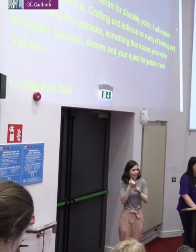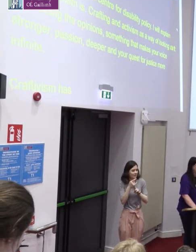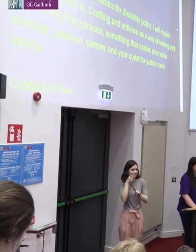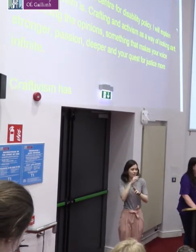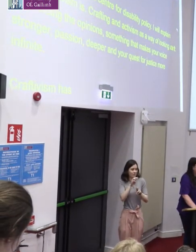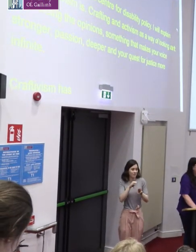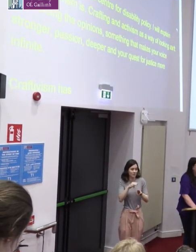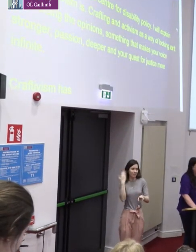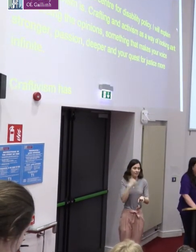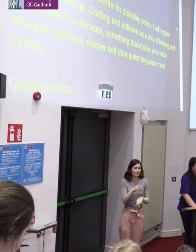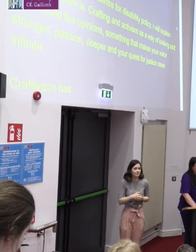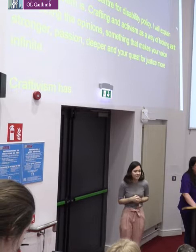executed.